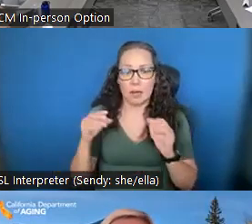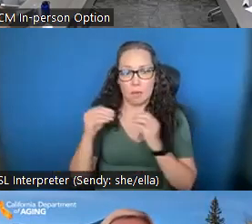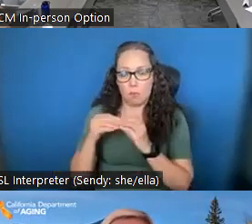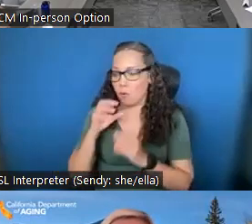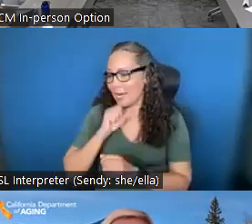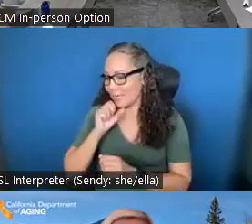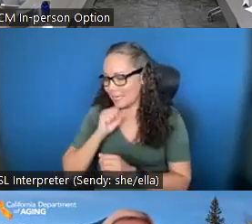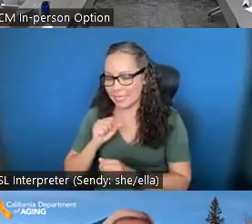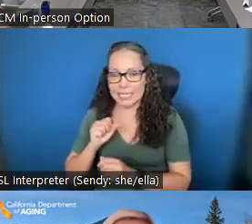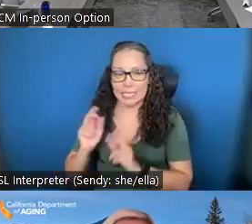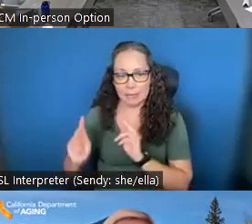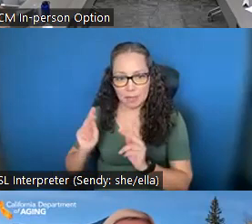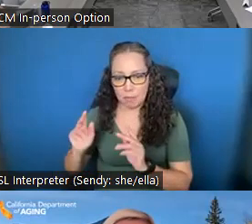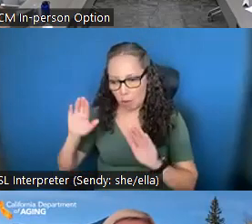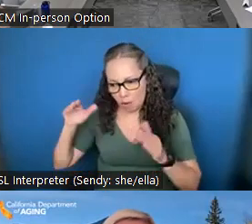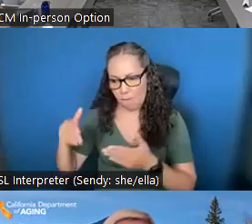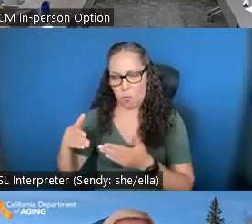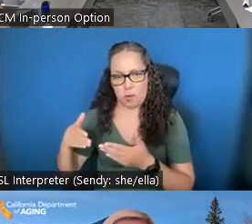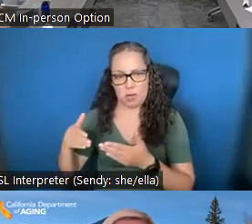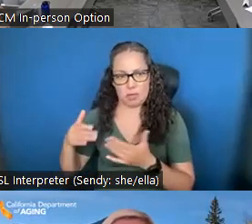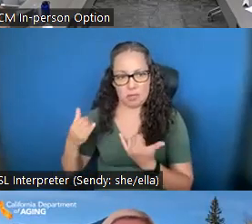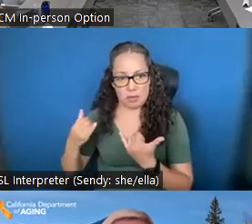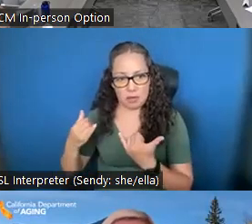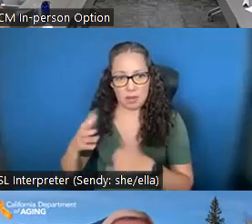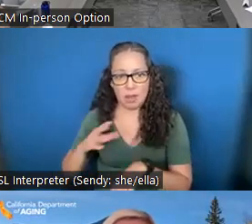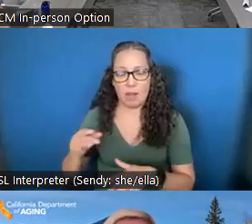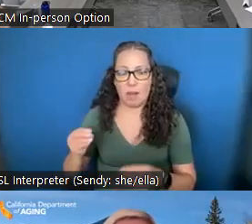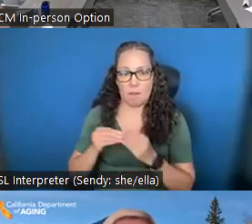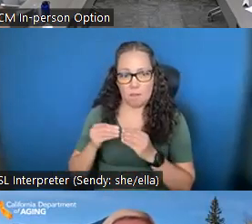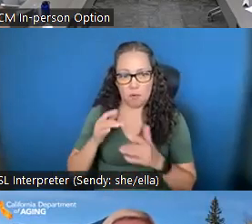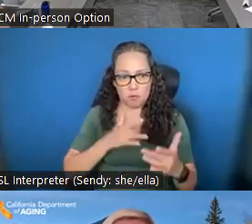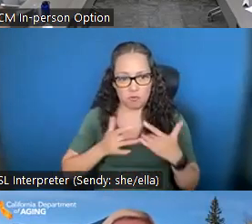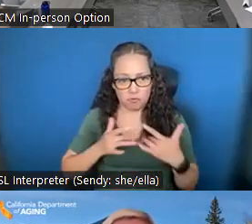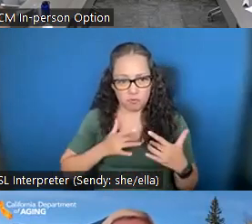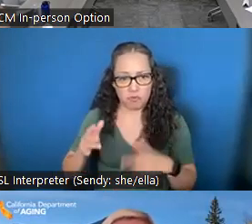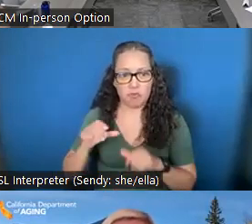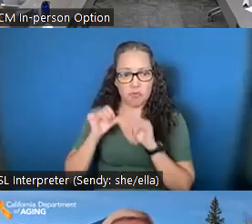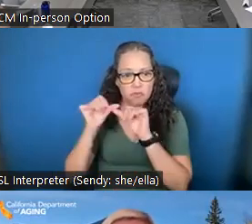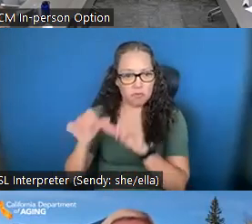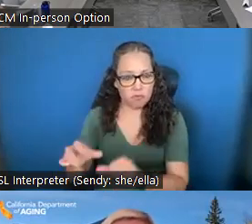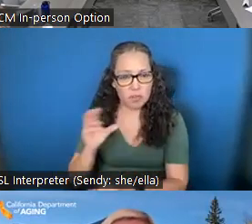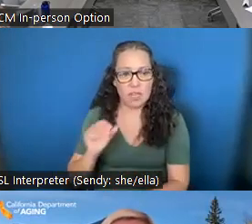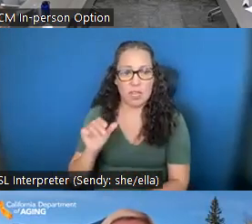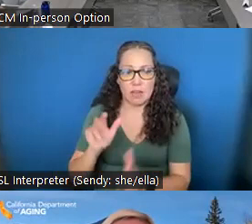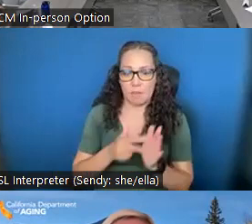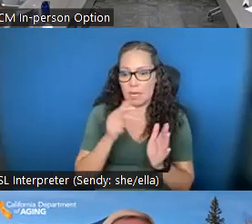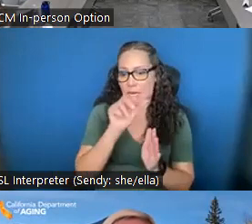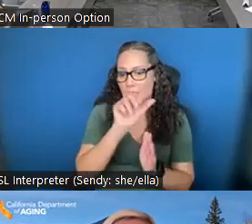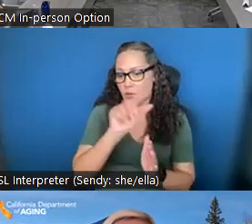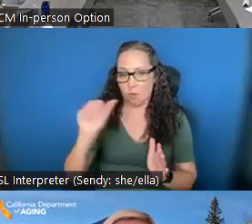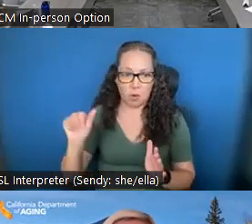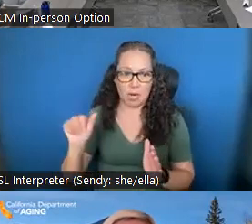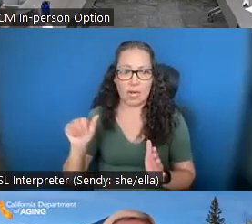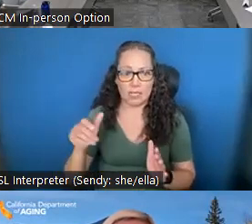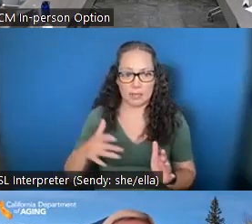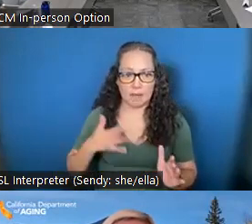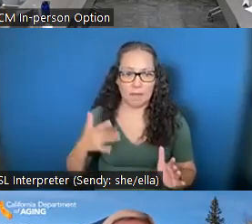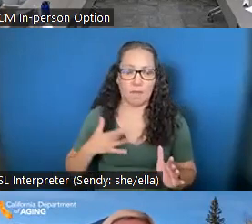funding is a constant concern many AA feel hidden in their community some policies and practices